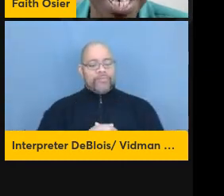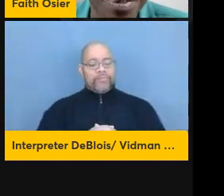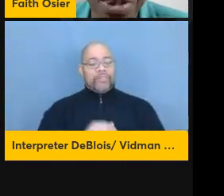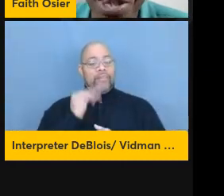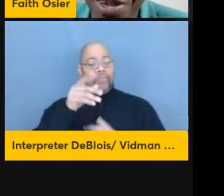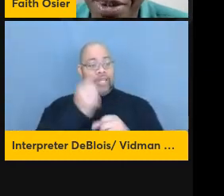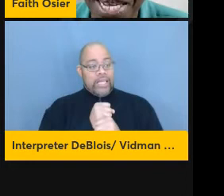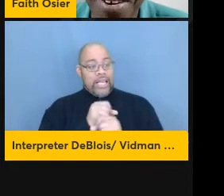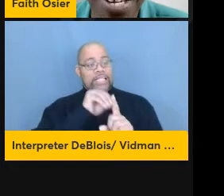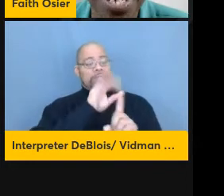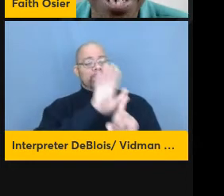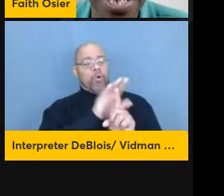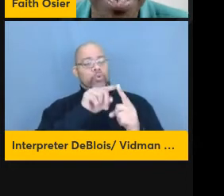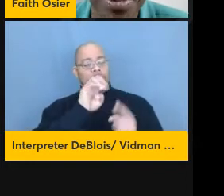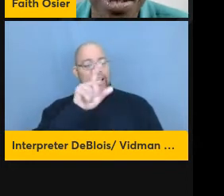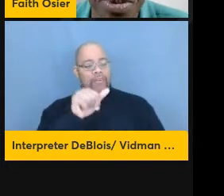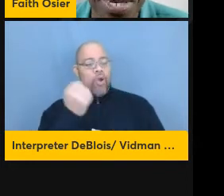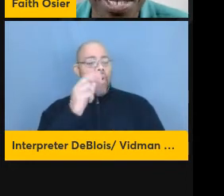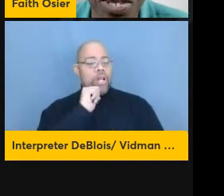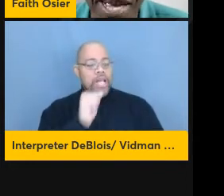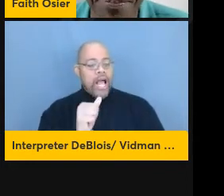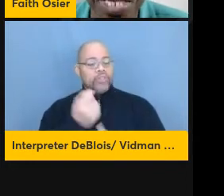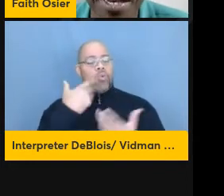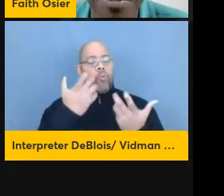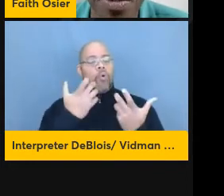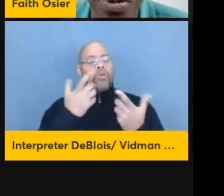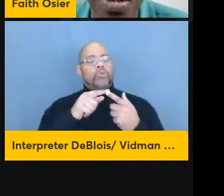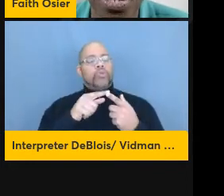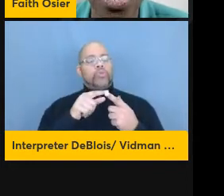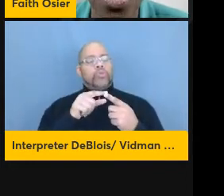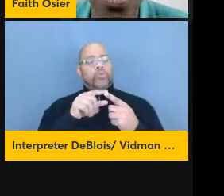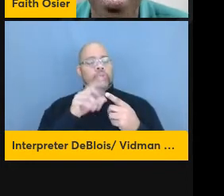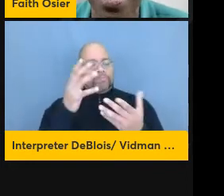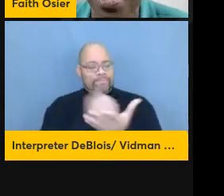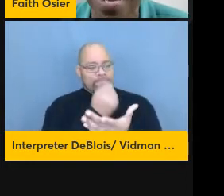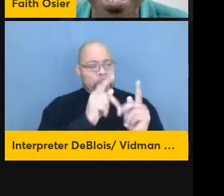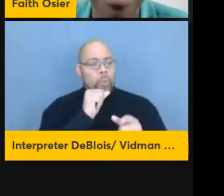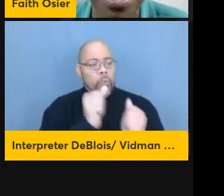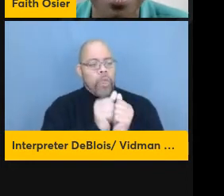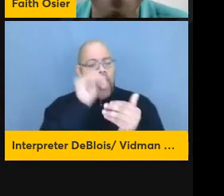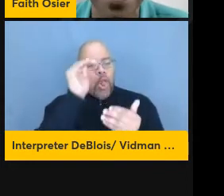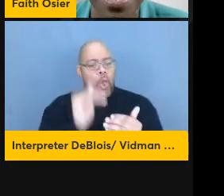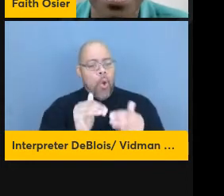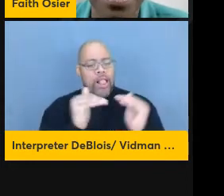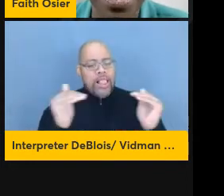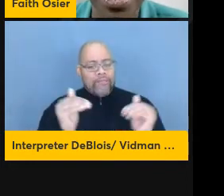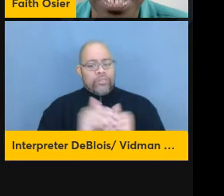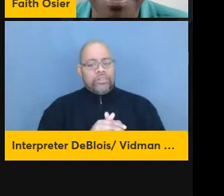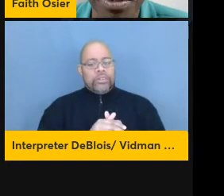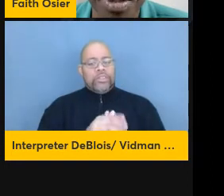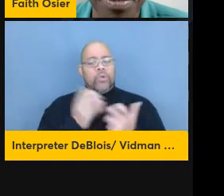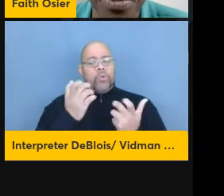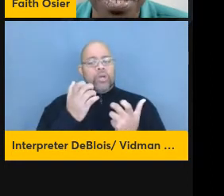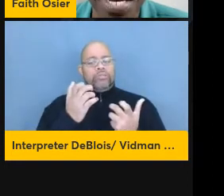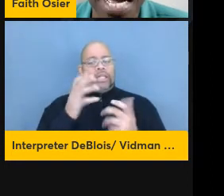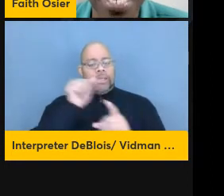exposed to malaria or not. So we wanted to capture people with low levels of activity, we wanted to capture people with high